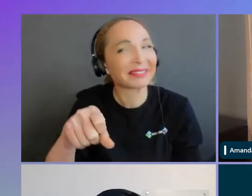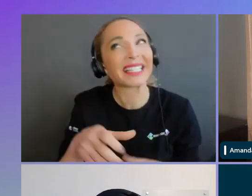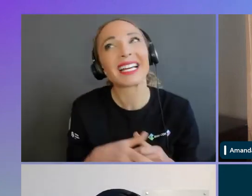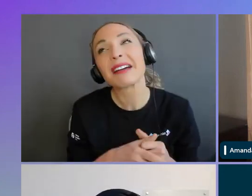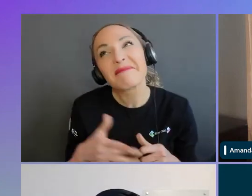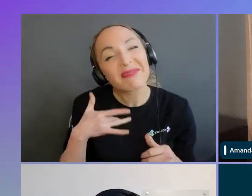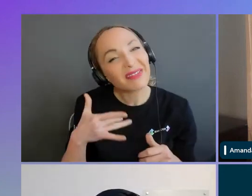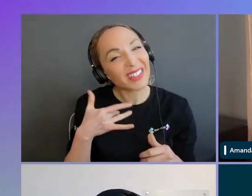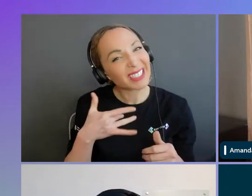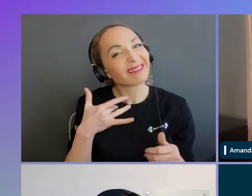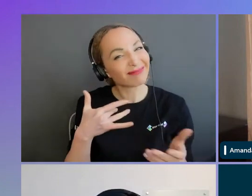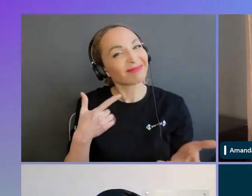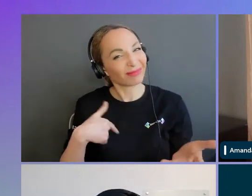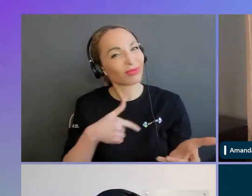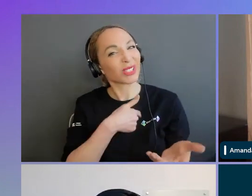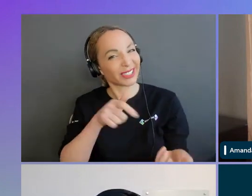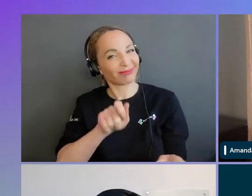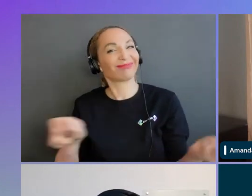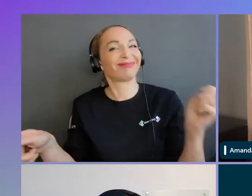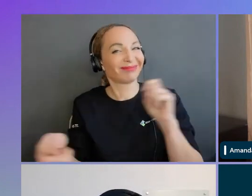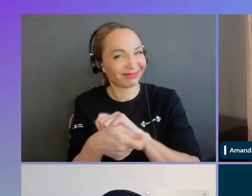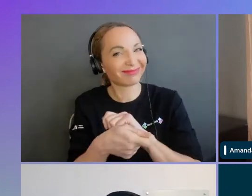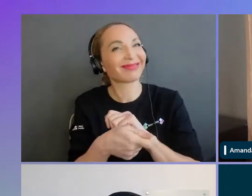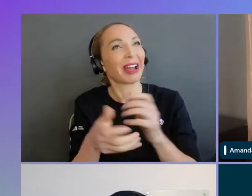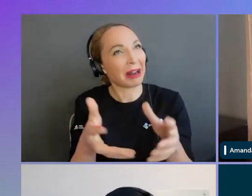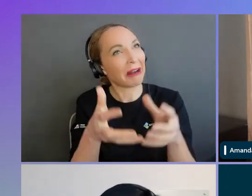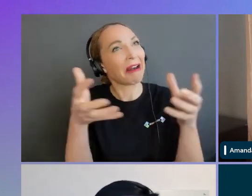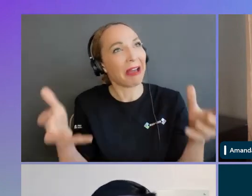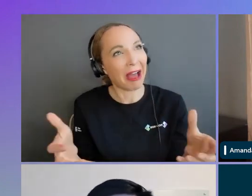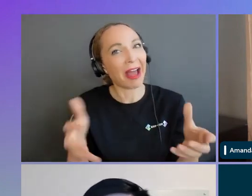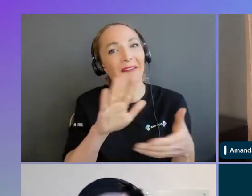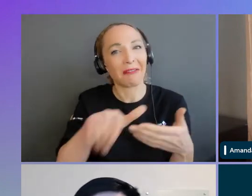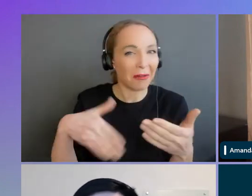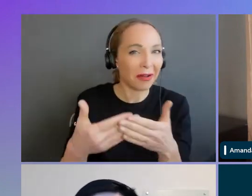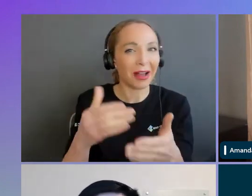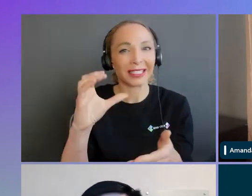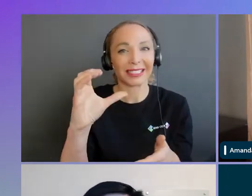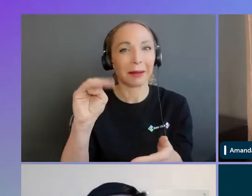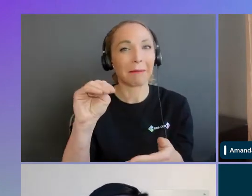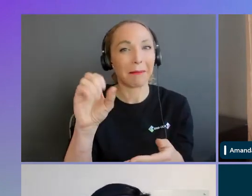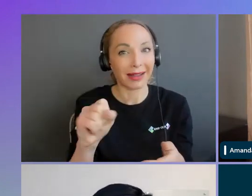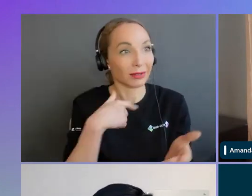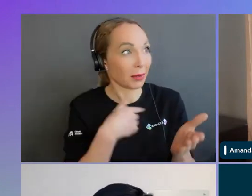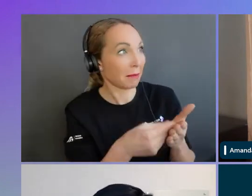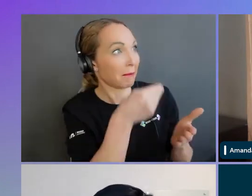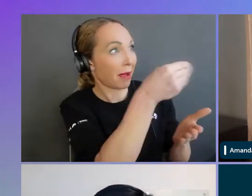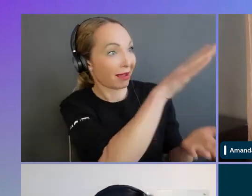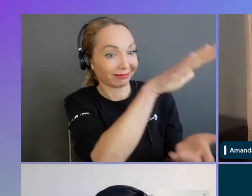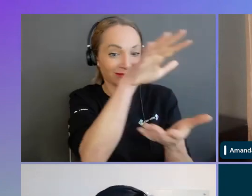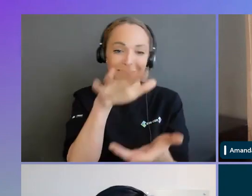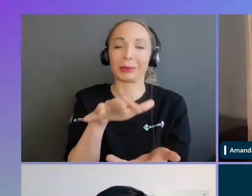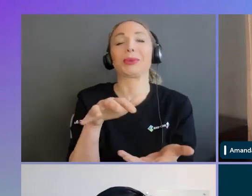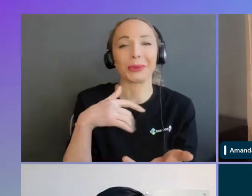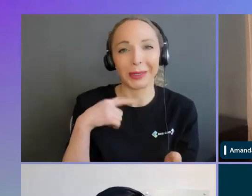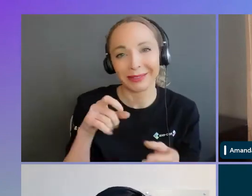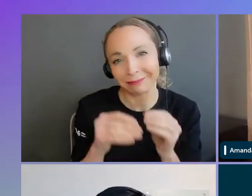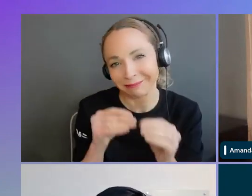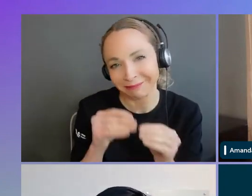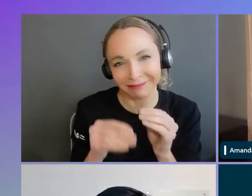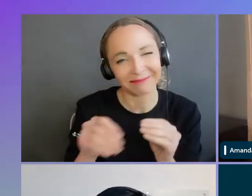the, the CMS components that were out of the box. But comparatively speaking, our design system, I would say, was